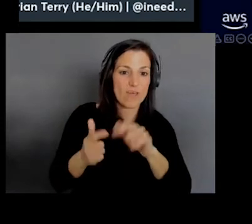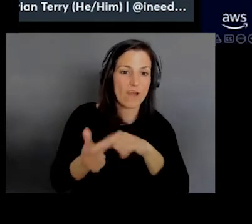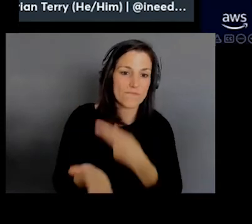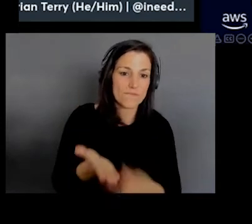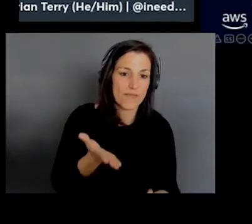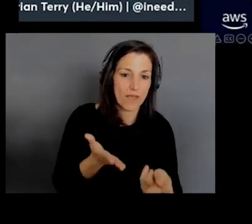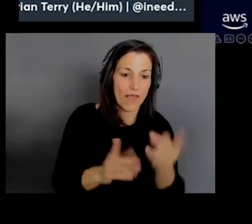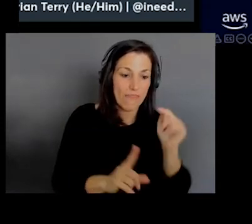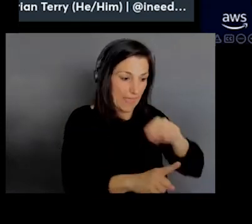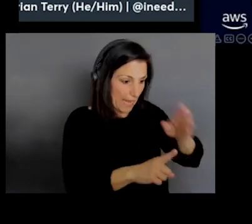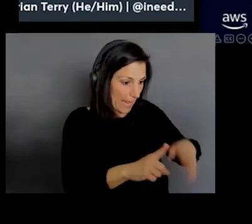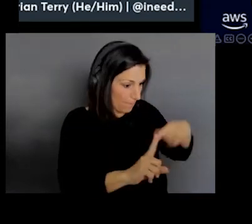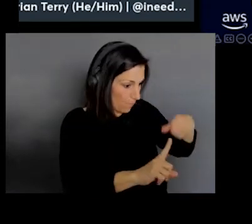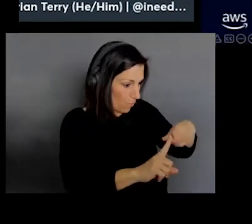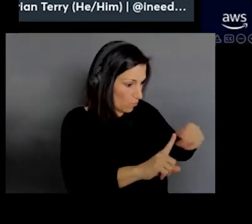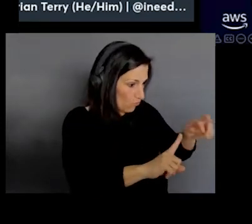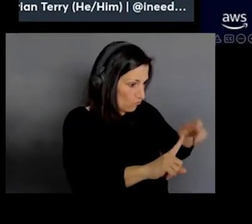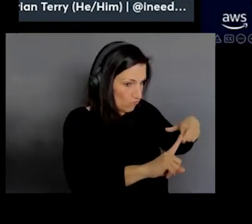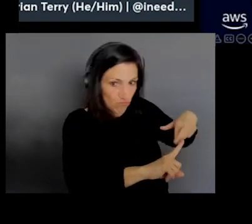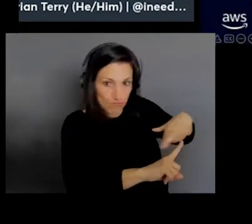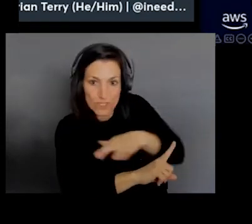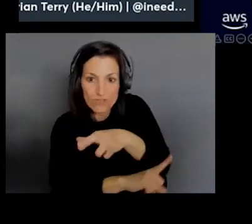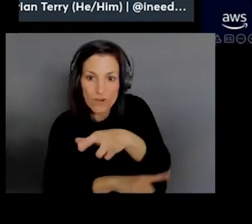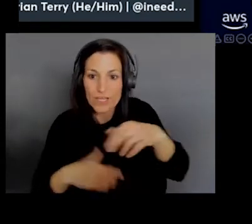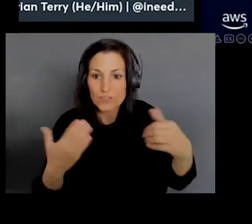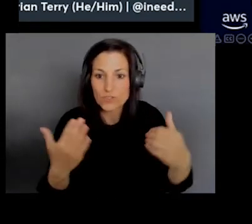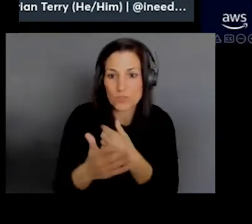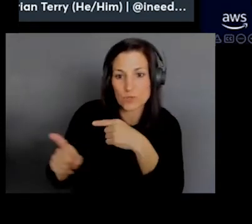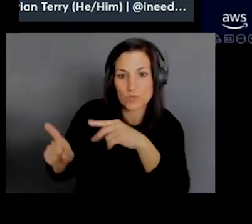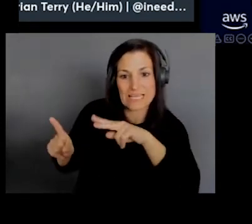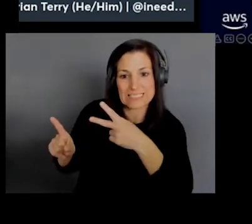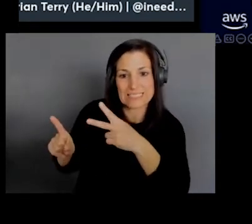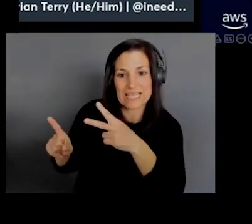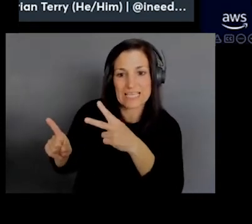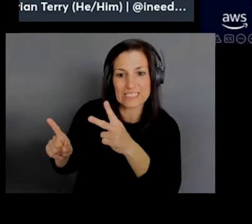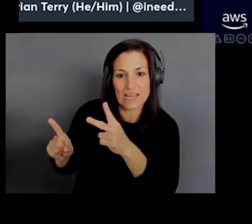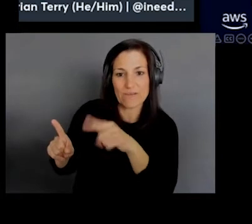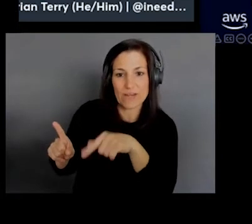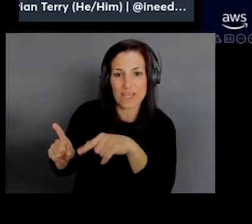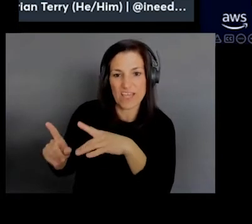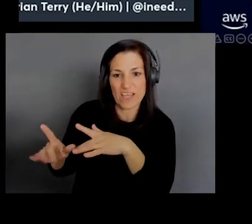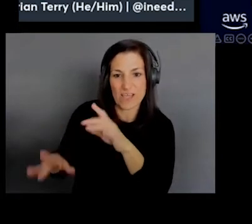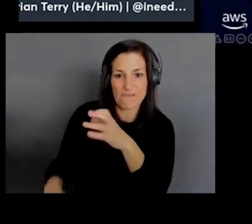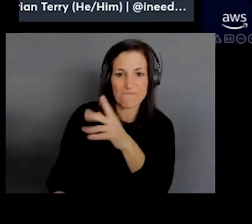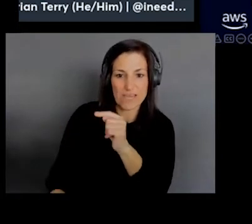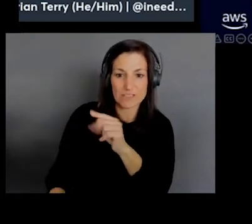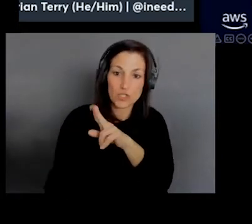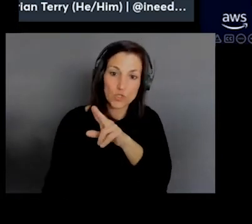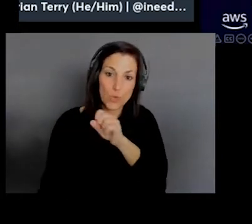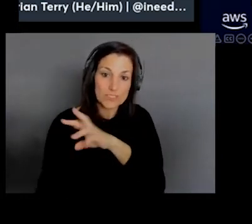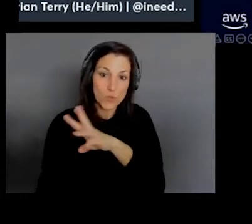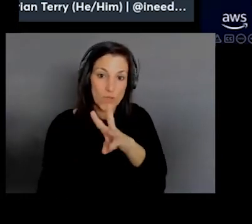to a new Event bus or the Secondary Event bus, in US-Bus-2. And you can see it's essentially everything now in reverse